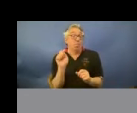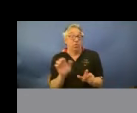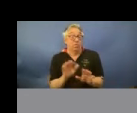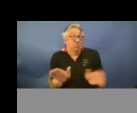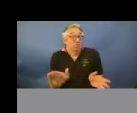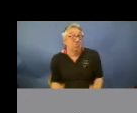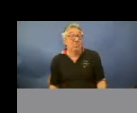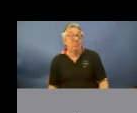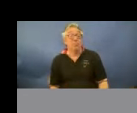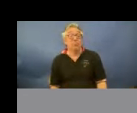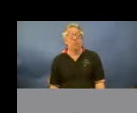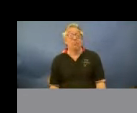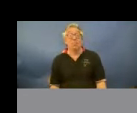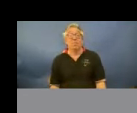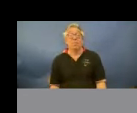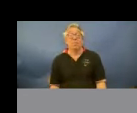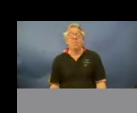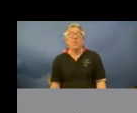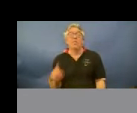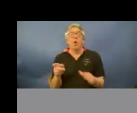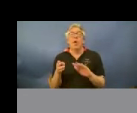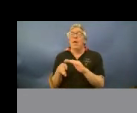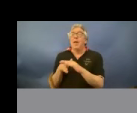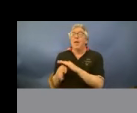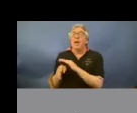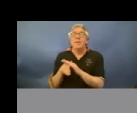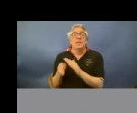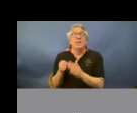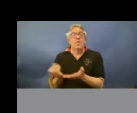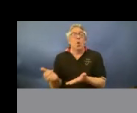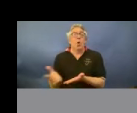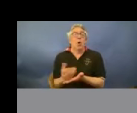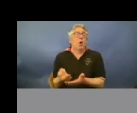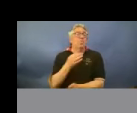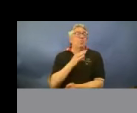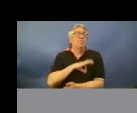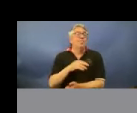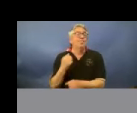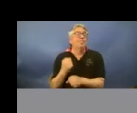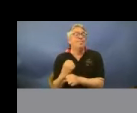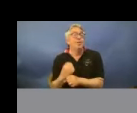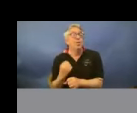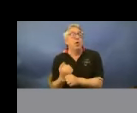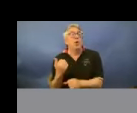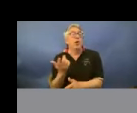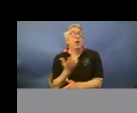format, they may not consider that some people need an extra break or someone to support them.